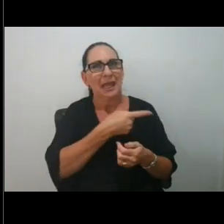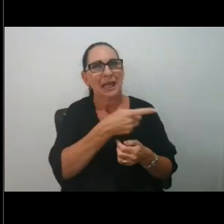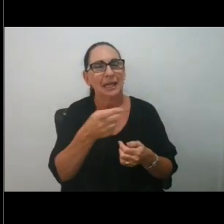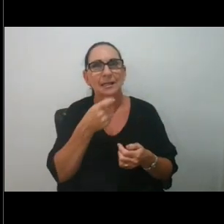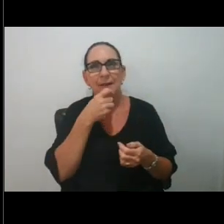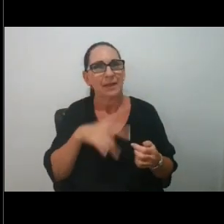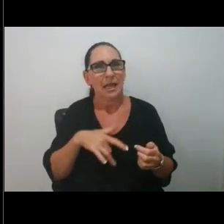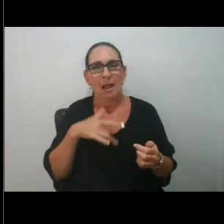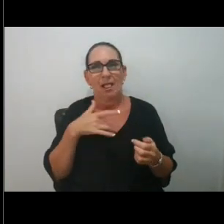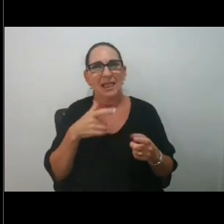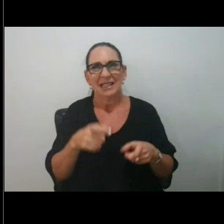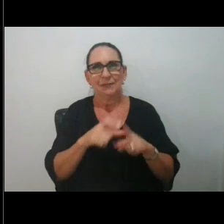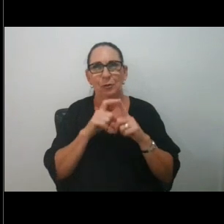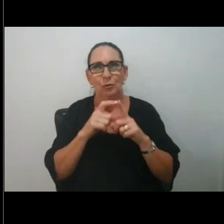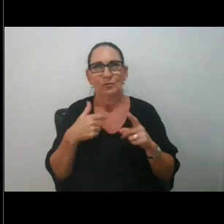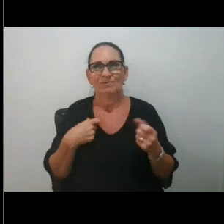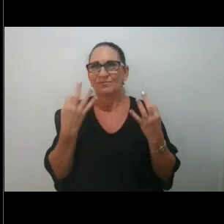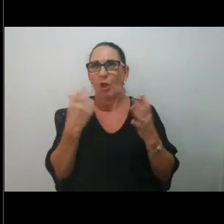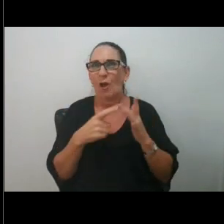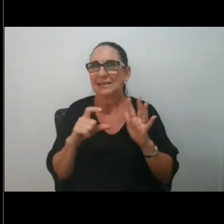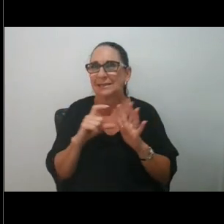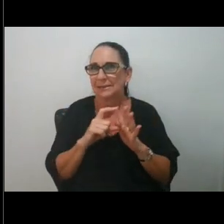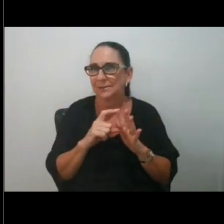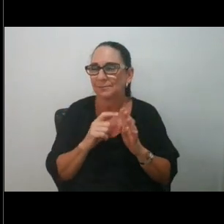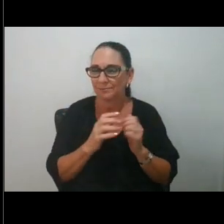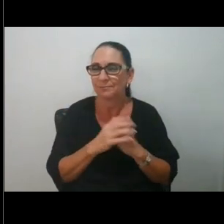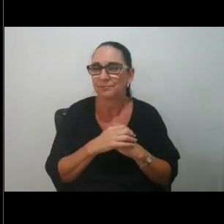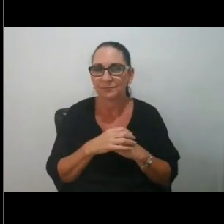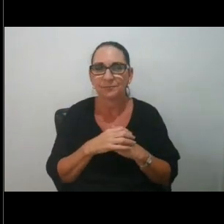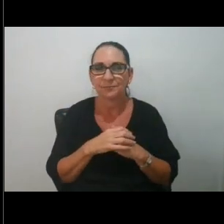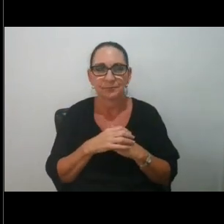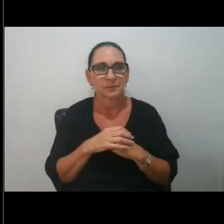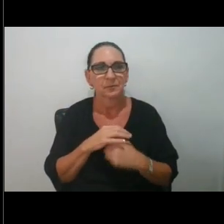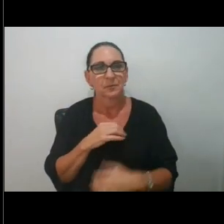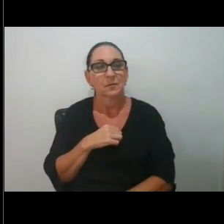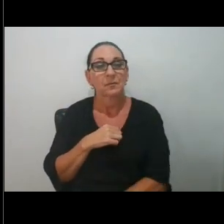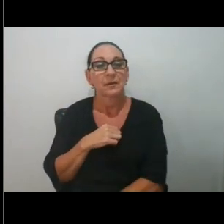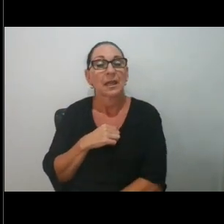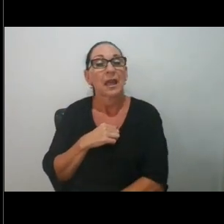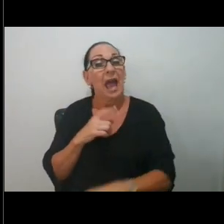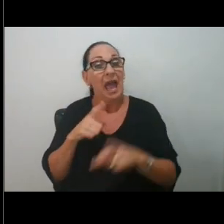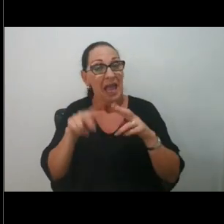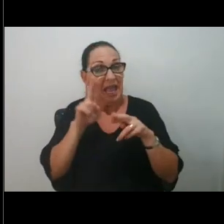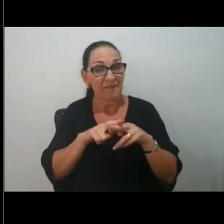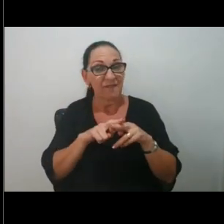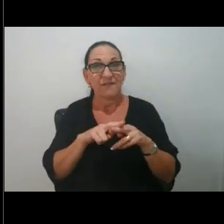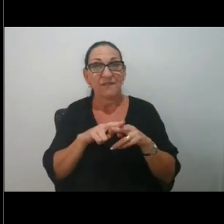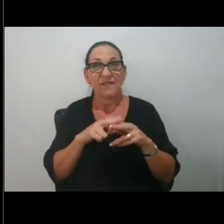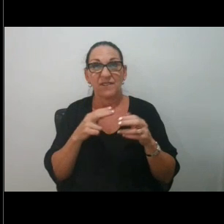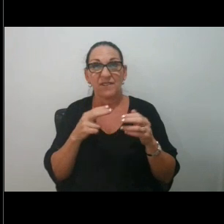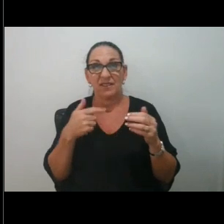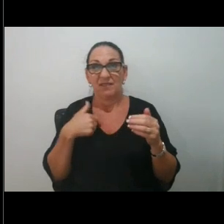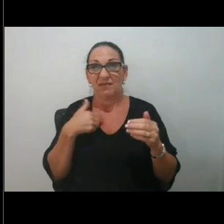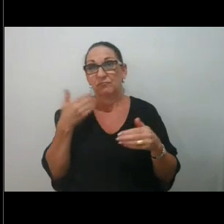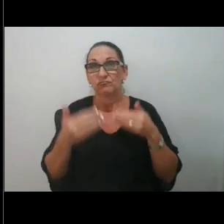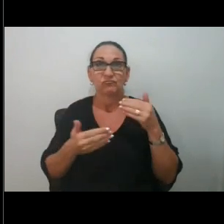time got identification if we get to a sentencing phase at the end of the um end of the process and